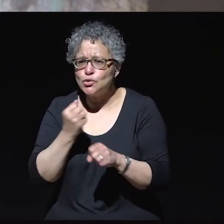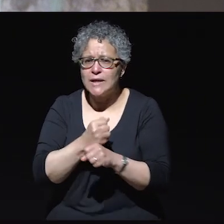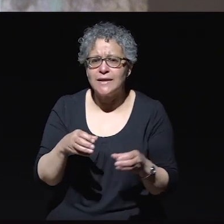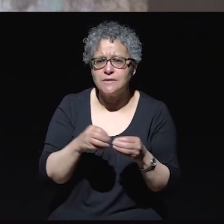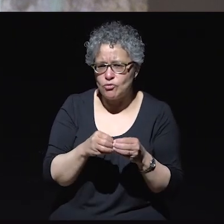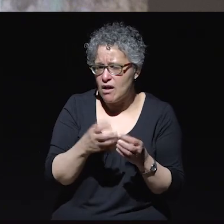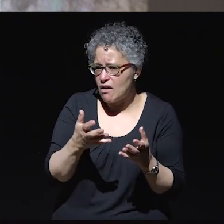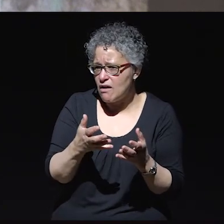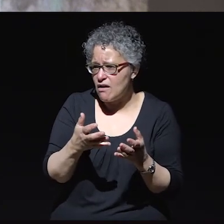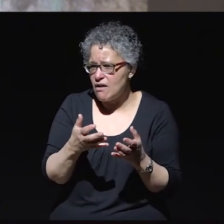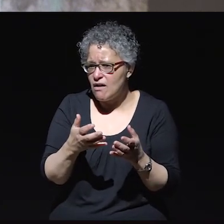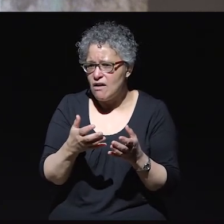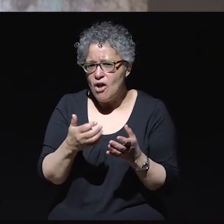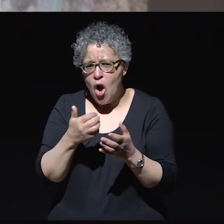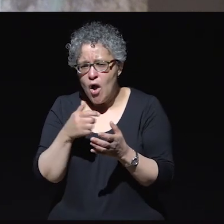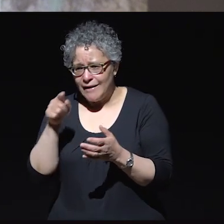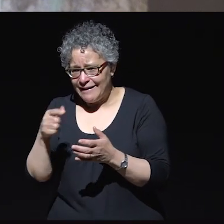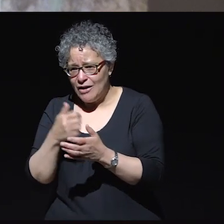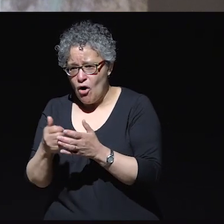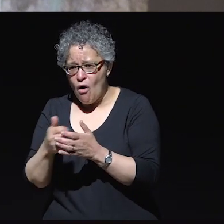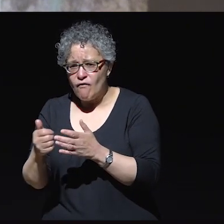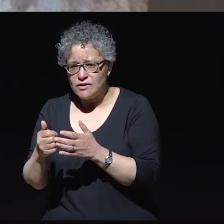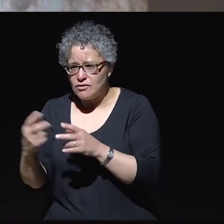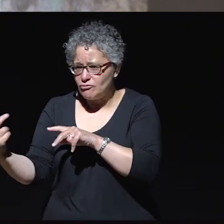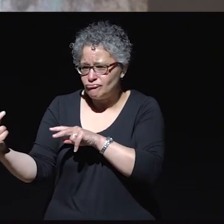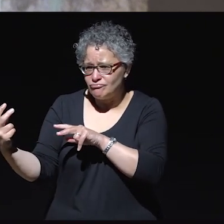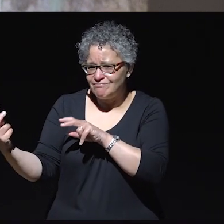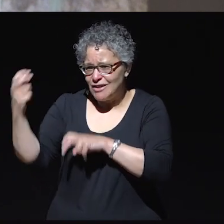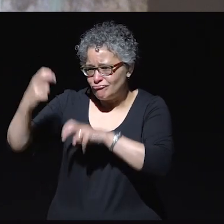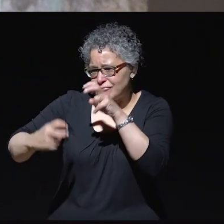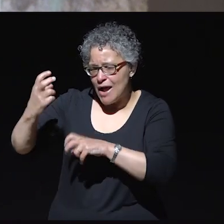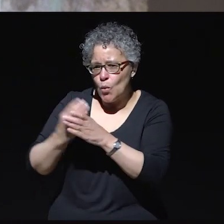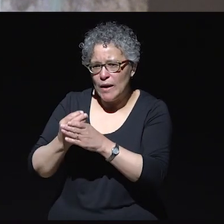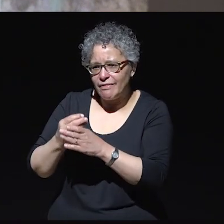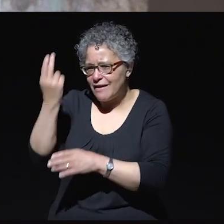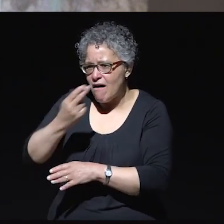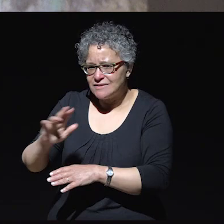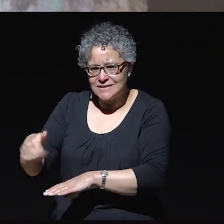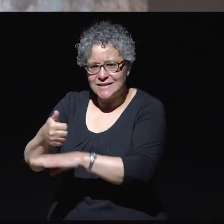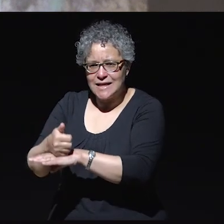often had rows with the establishment, the artistic establishment, he went to the Art Treasures exhibition